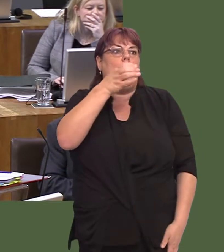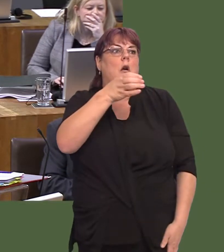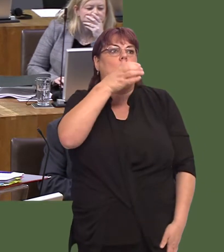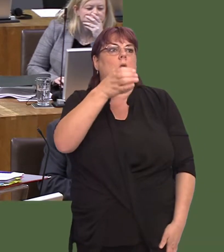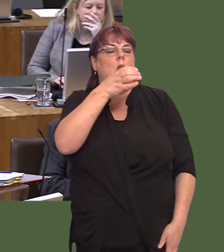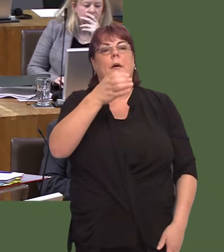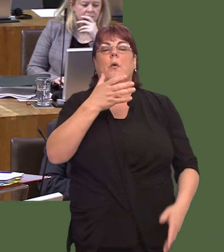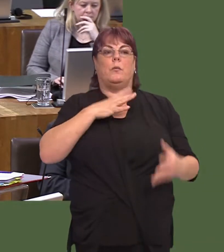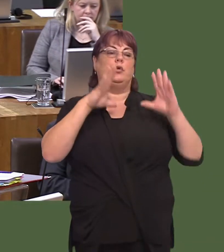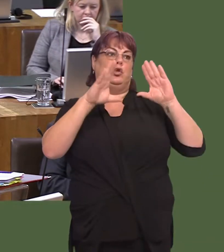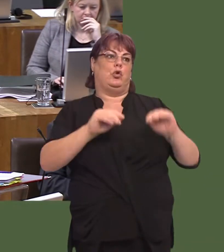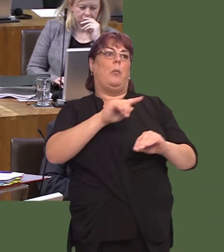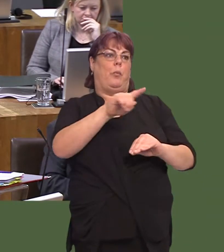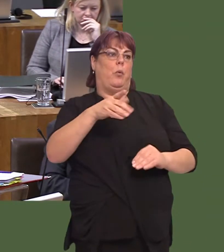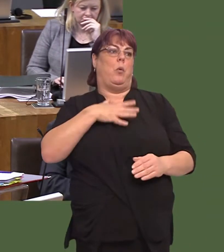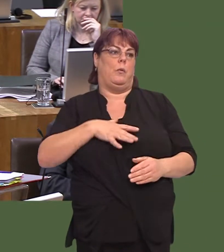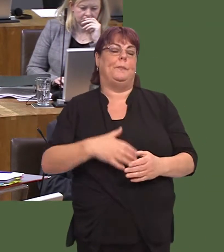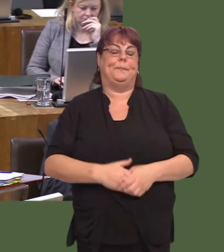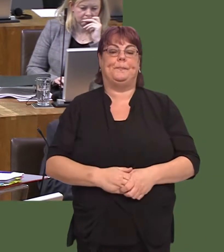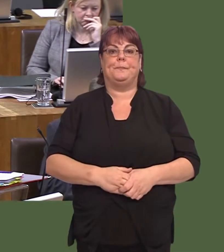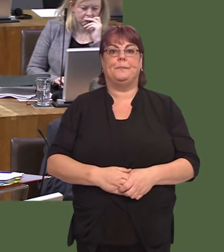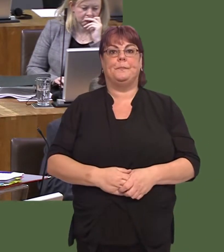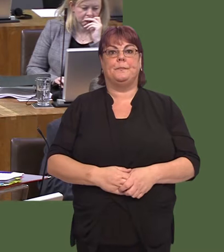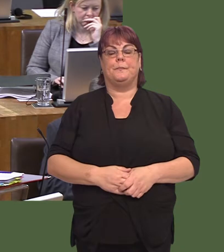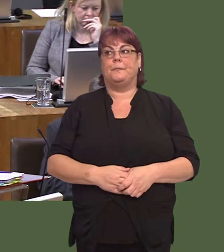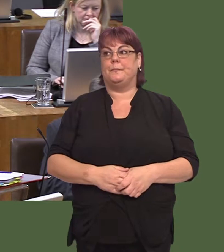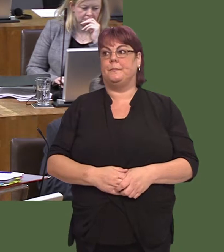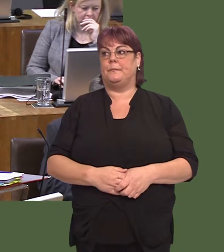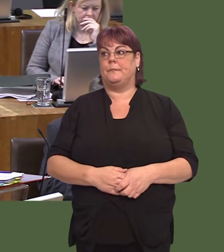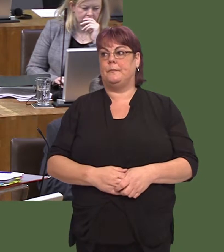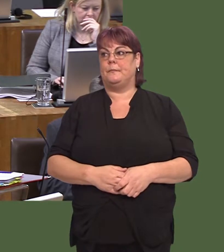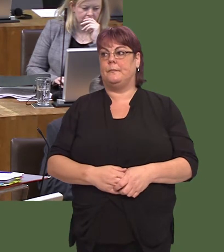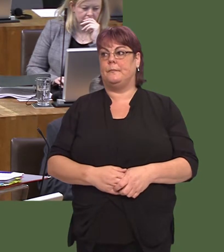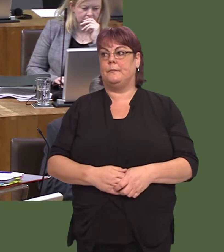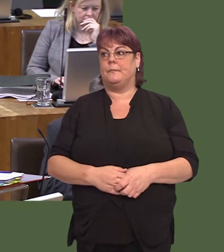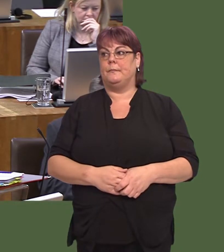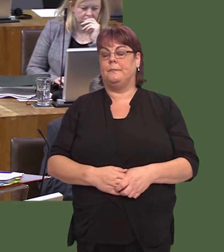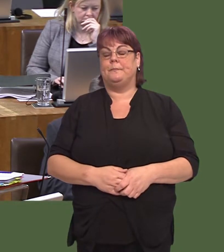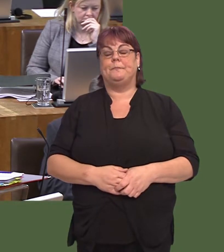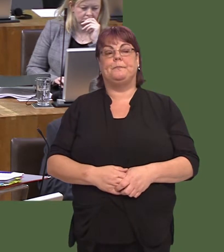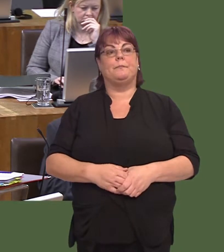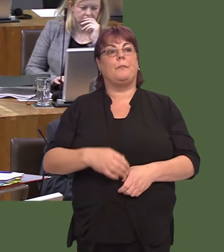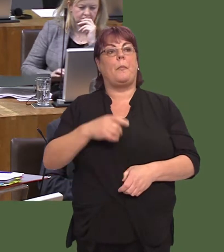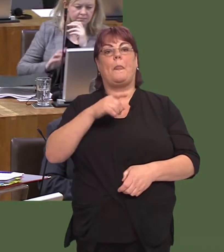Carwyn Jones: As it happens, as a side effect, it also enables pubs to be able to compete